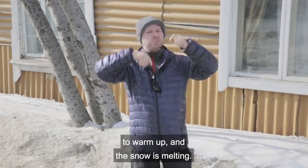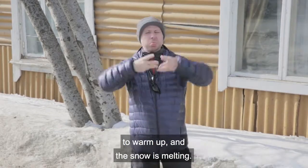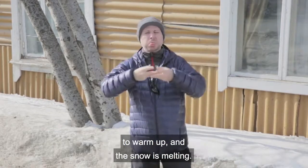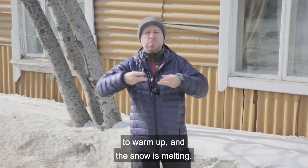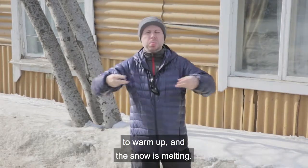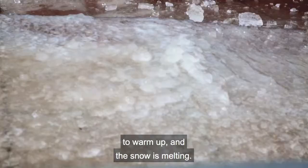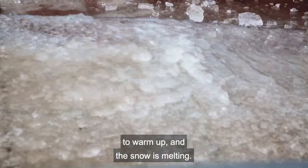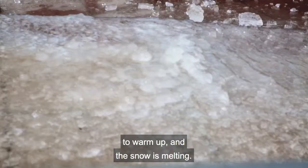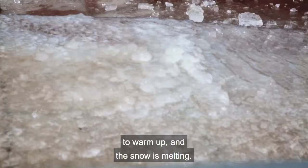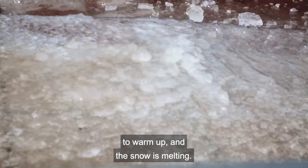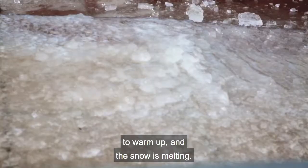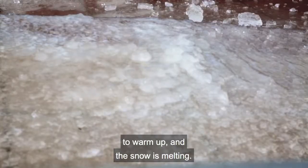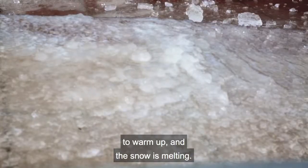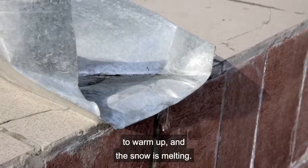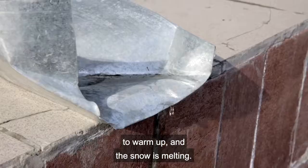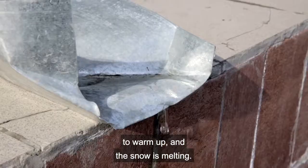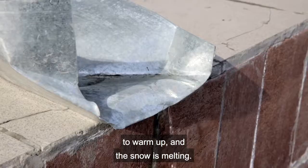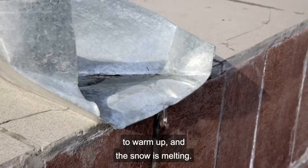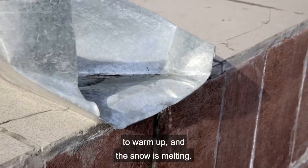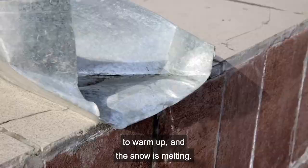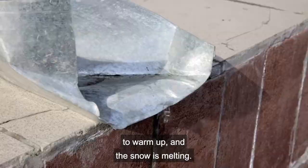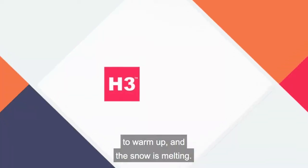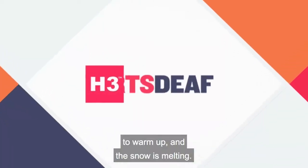to warm up, and the snow is melting.